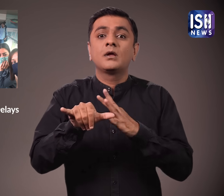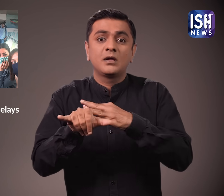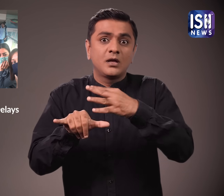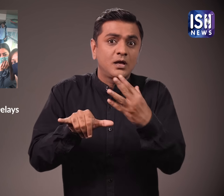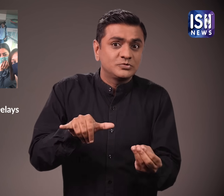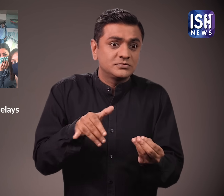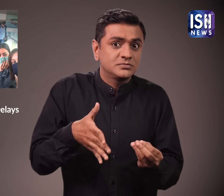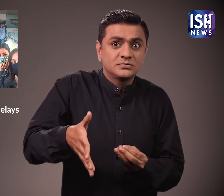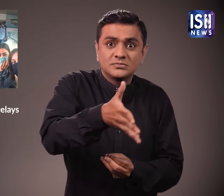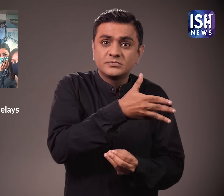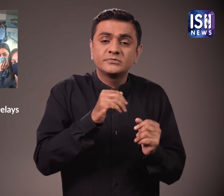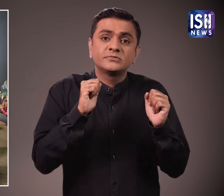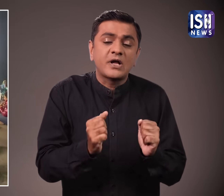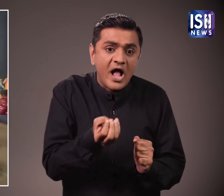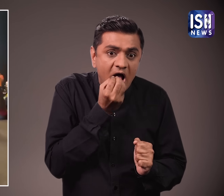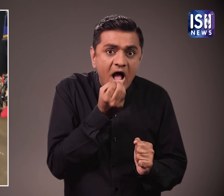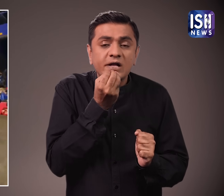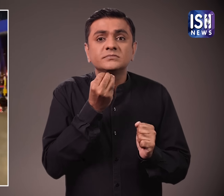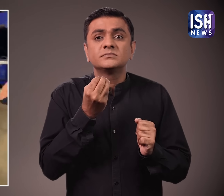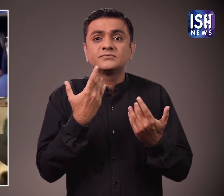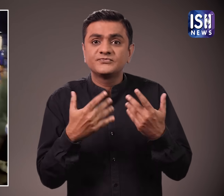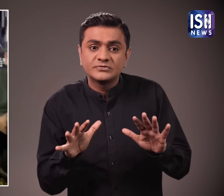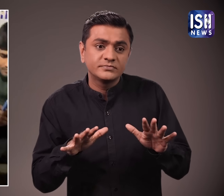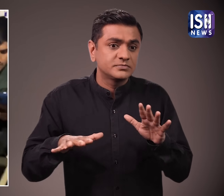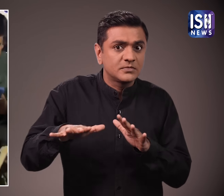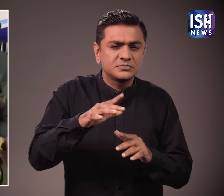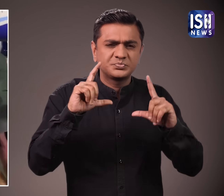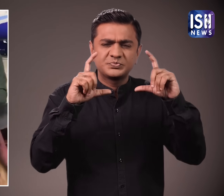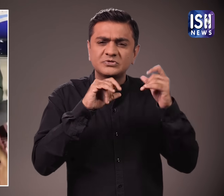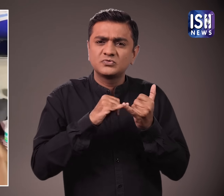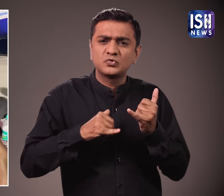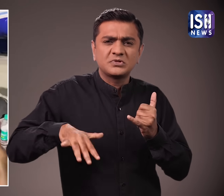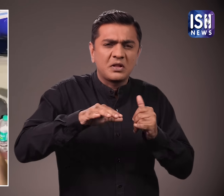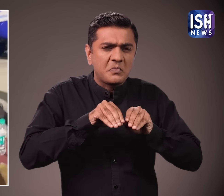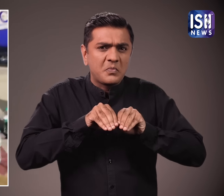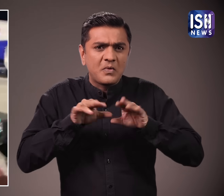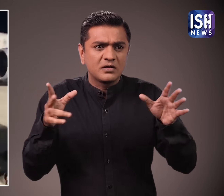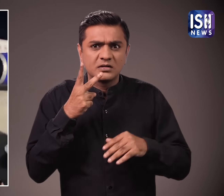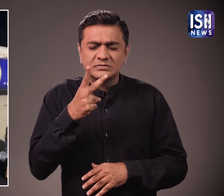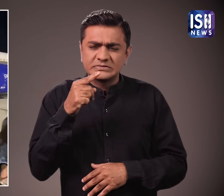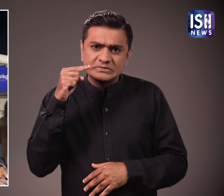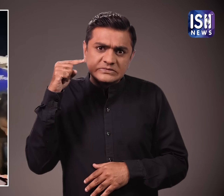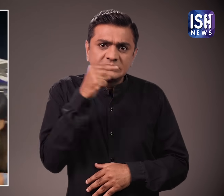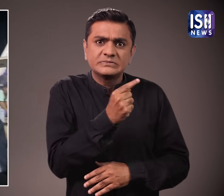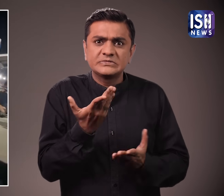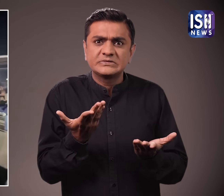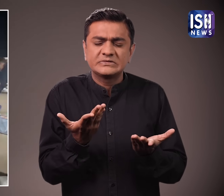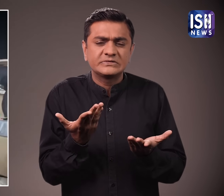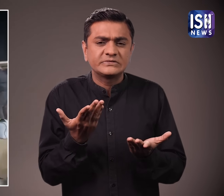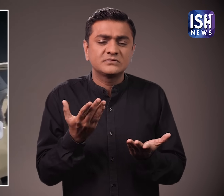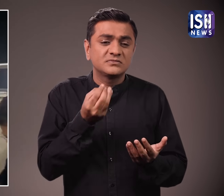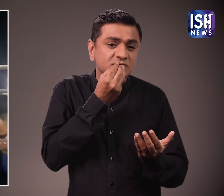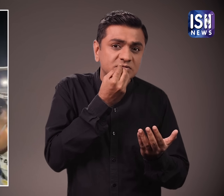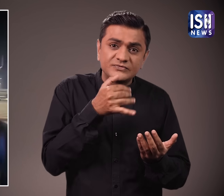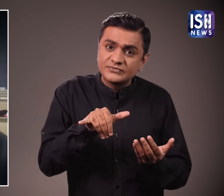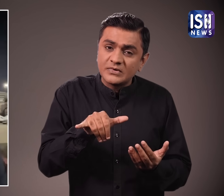Videos of passengers having dinner on the tarmac next to the Indigo planes also went viral. It was shameful on part of Indigo!